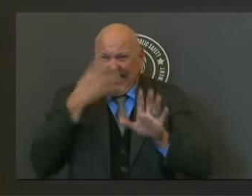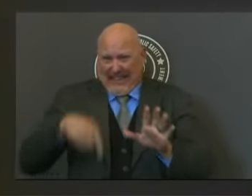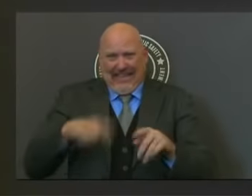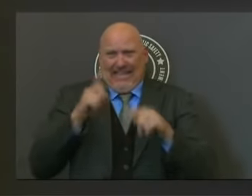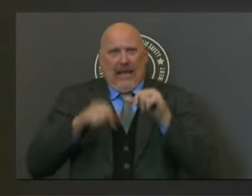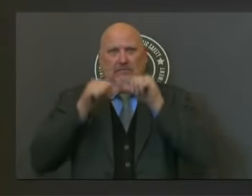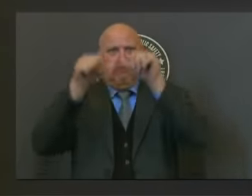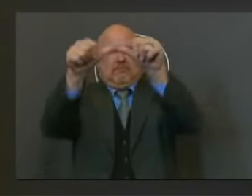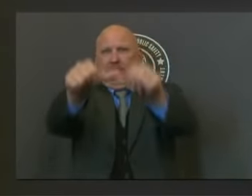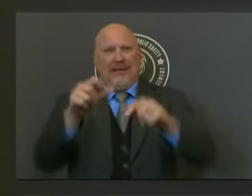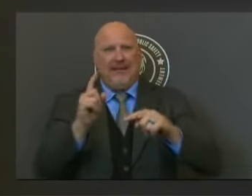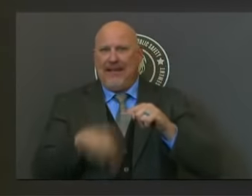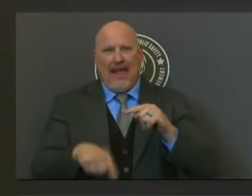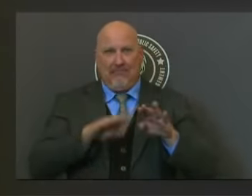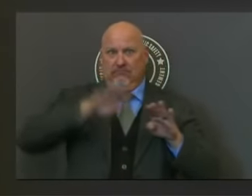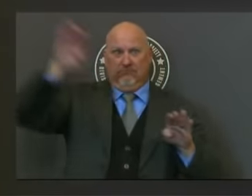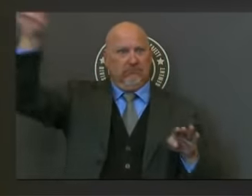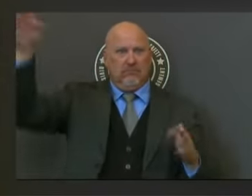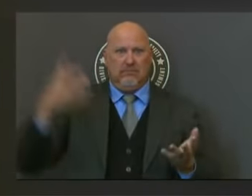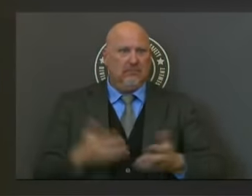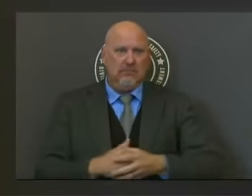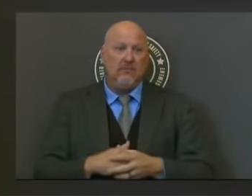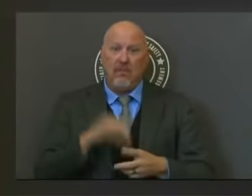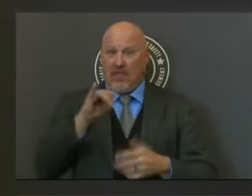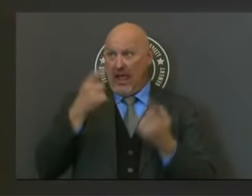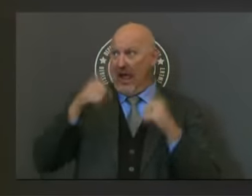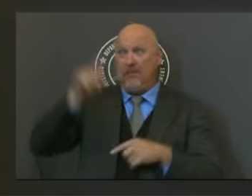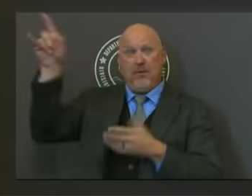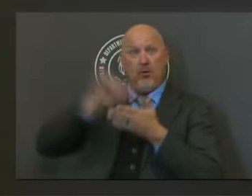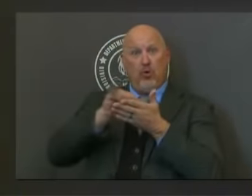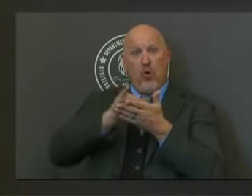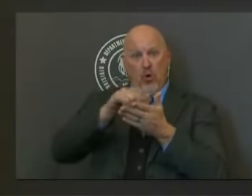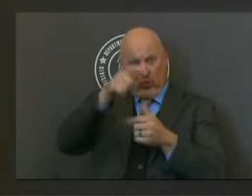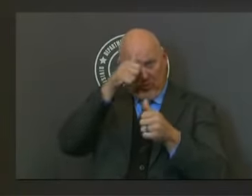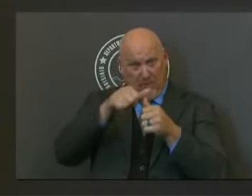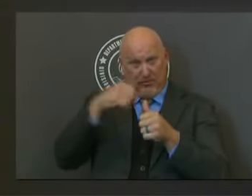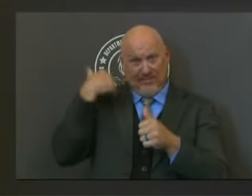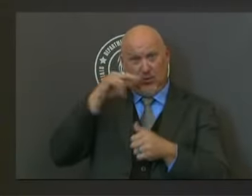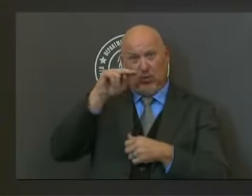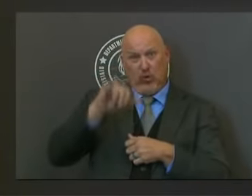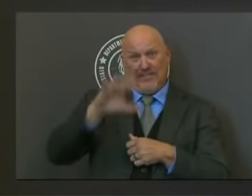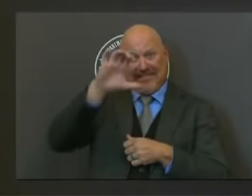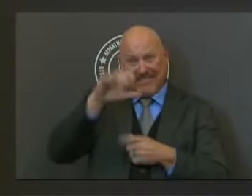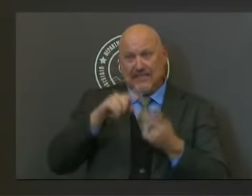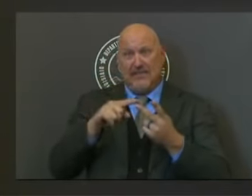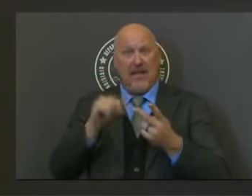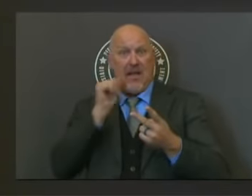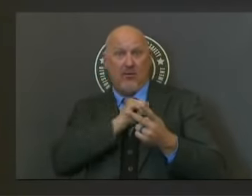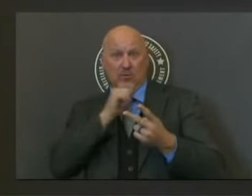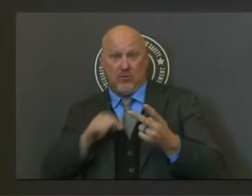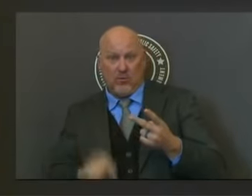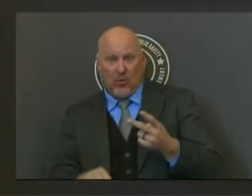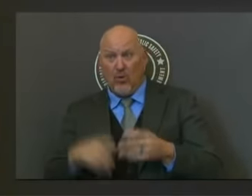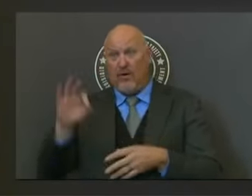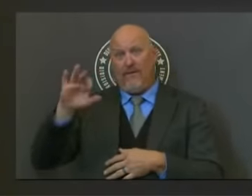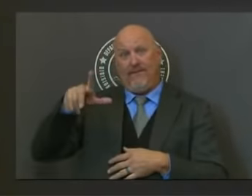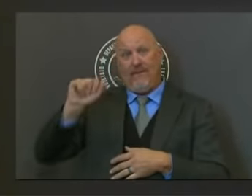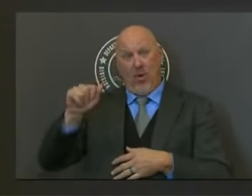we've now seen it play out in the news in Arizona and Florida